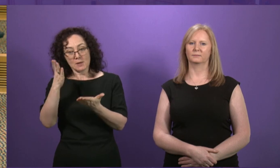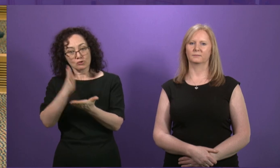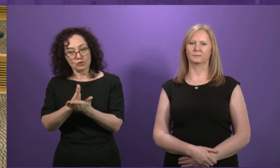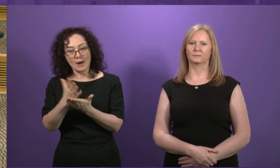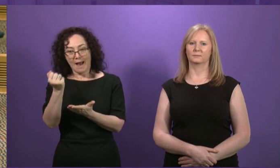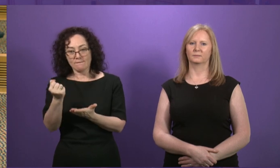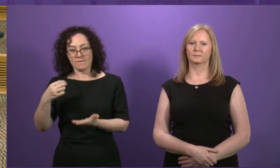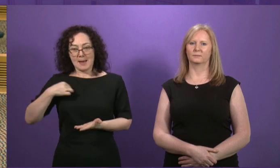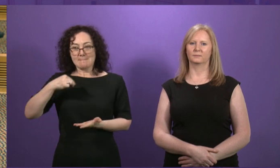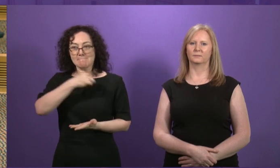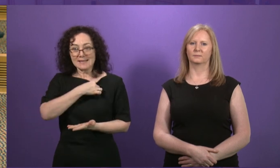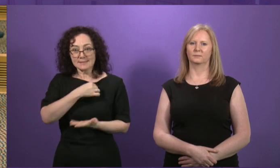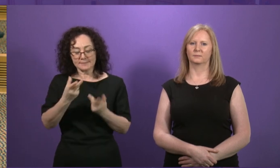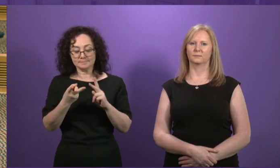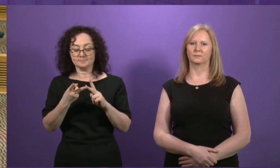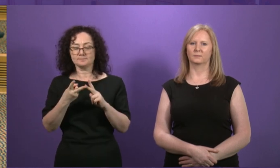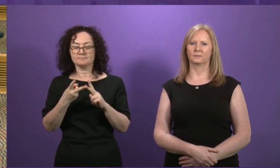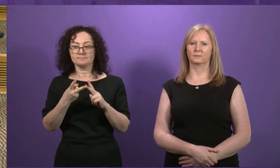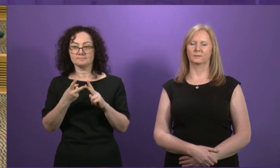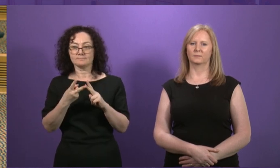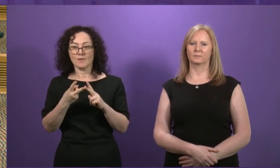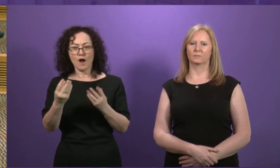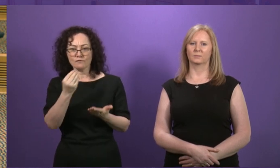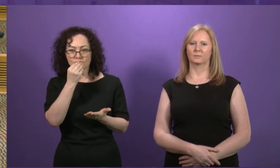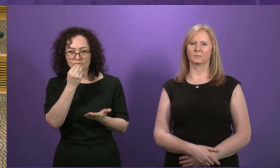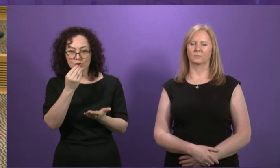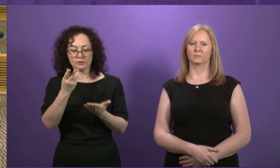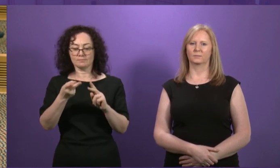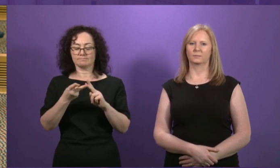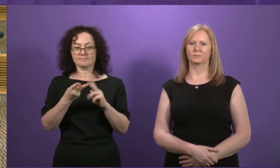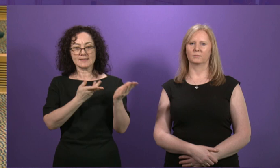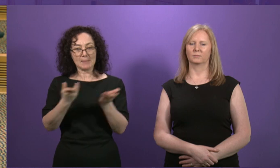in Scotland and how we can secure food supplies, so that we can make sure that people in Scotland